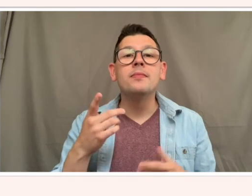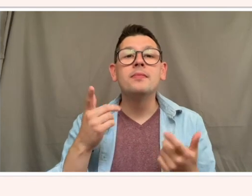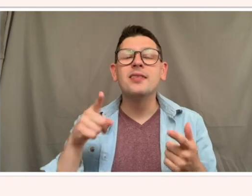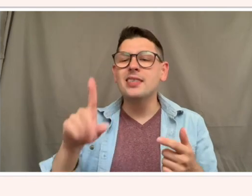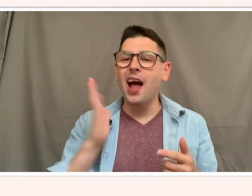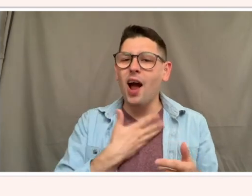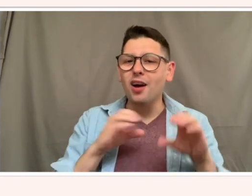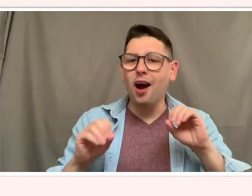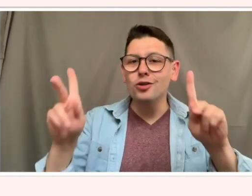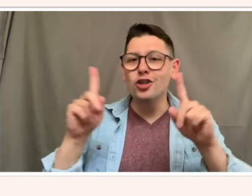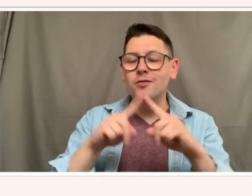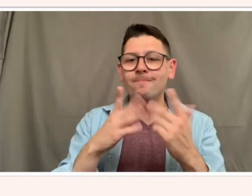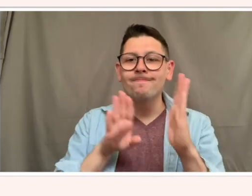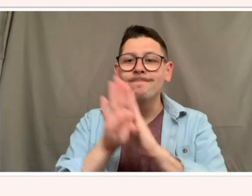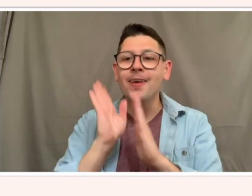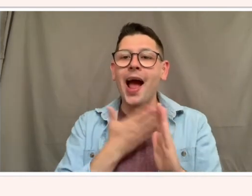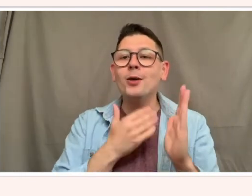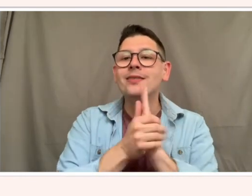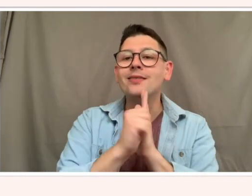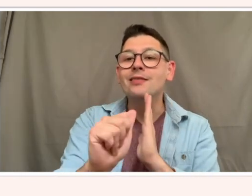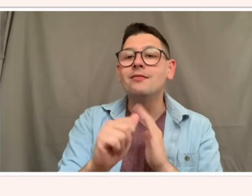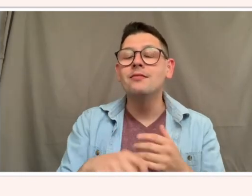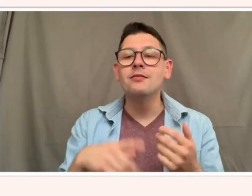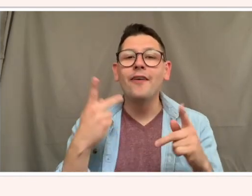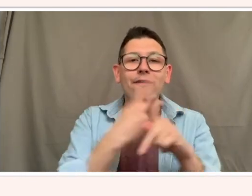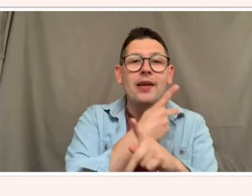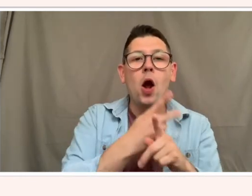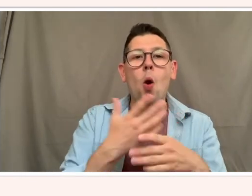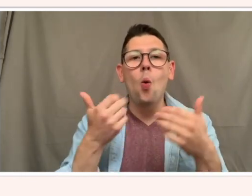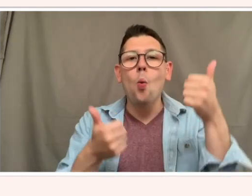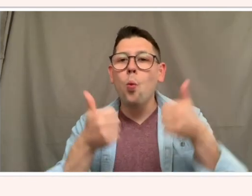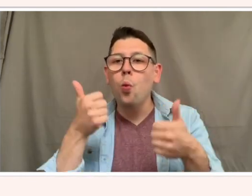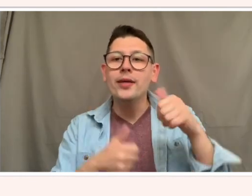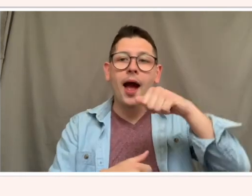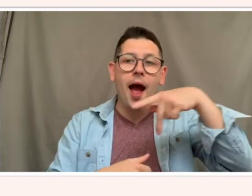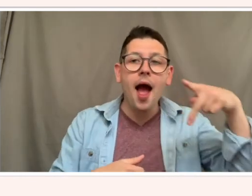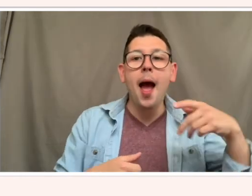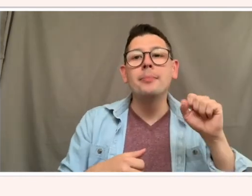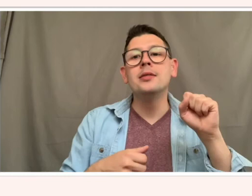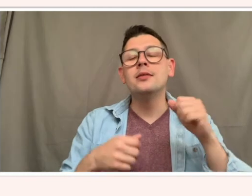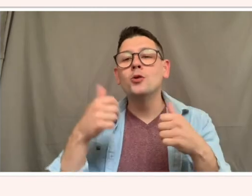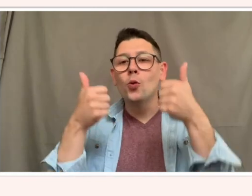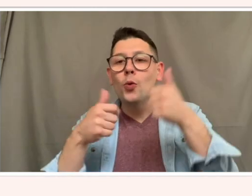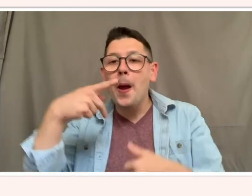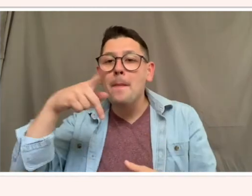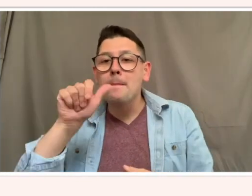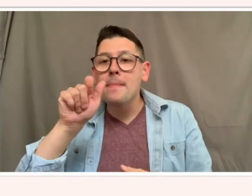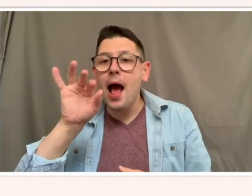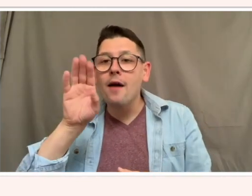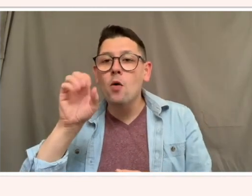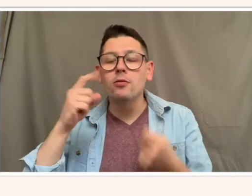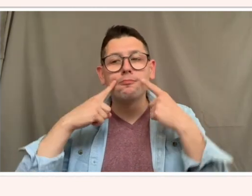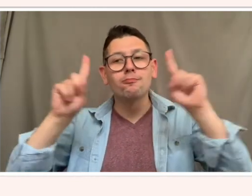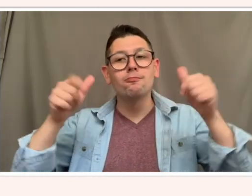so that's been a big transition for us. This is, of course, our opportunity to develop our own skills to figure out which apps